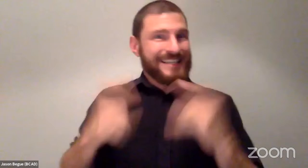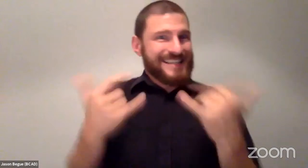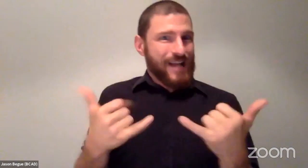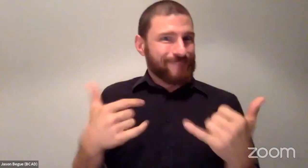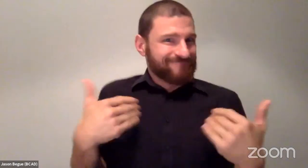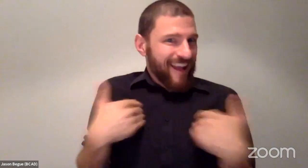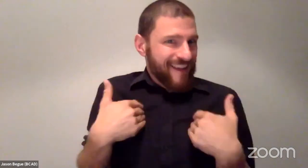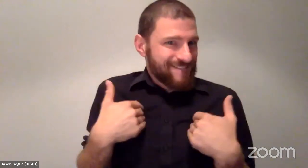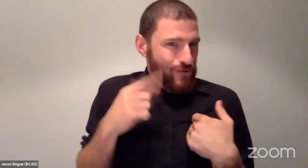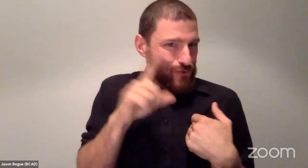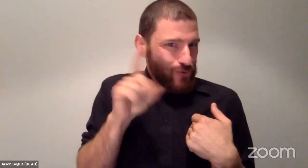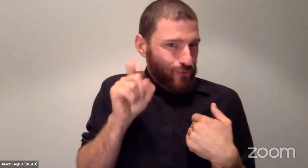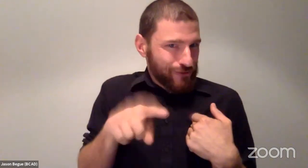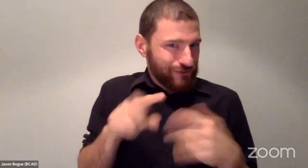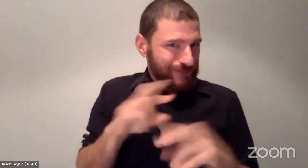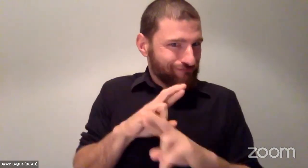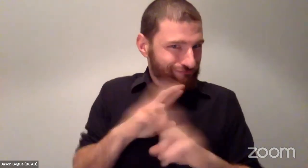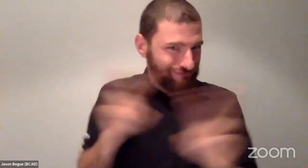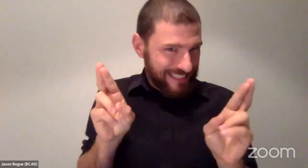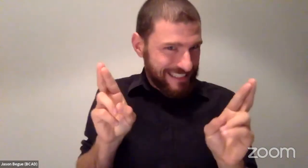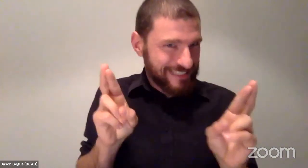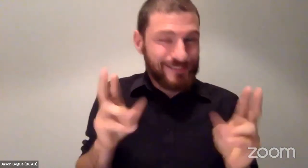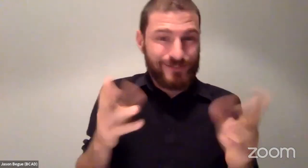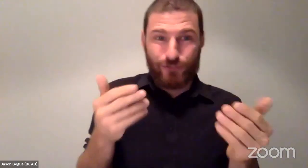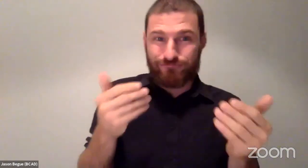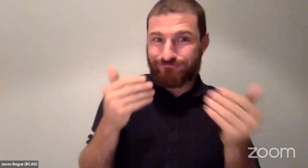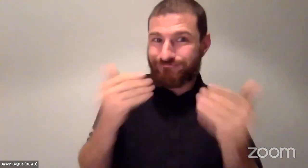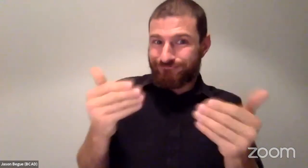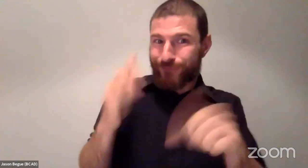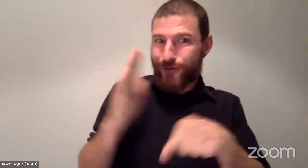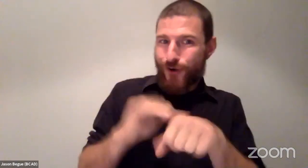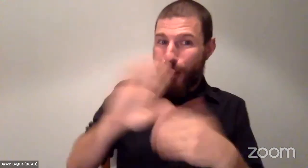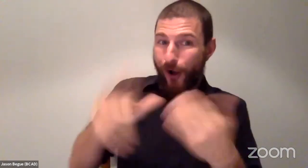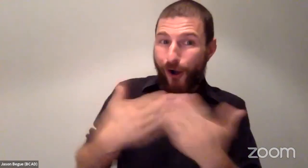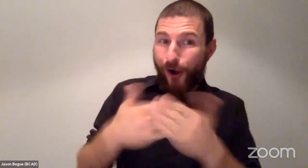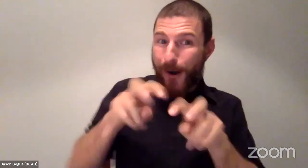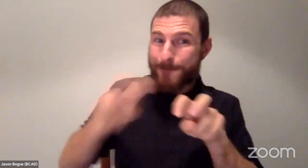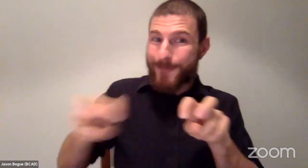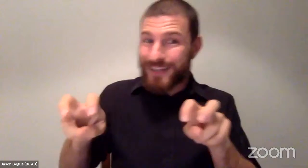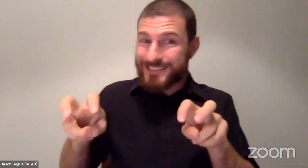discussion, so be prepared for that. So as I mentioned, we have questions ready. So I